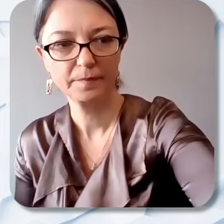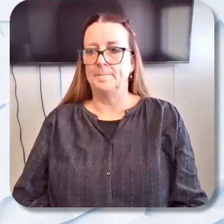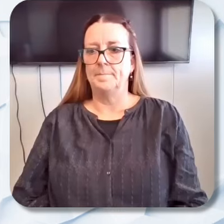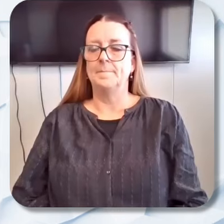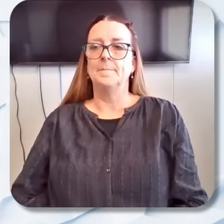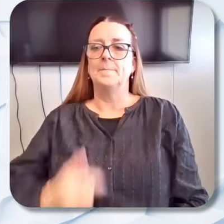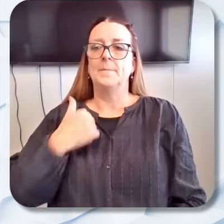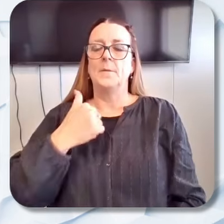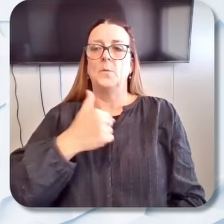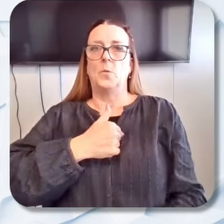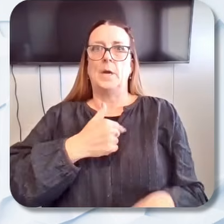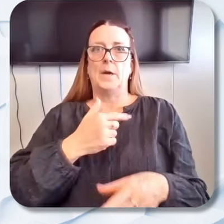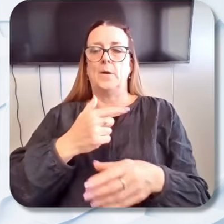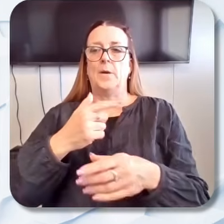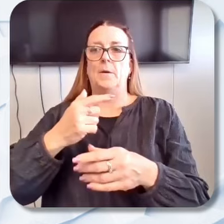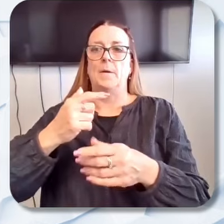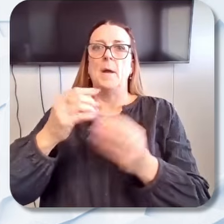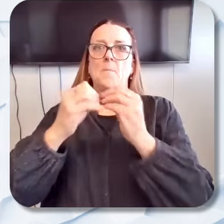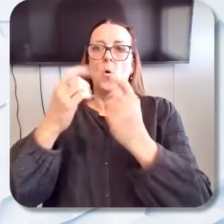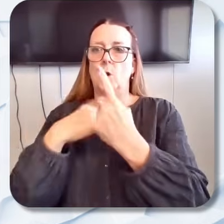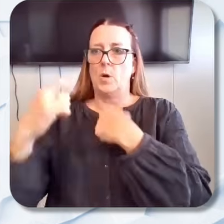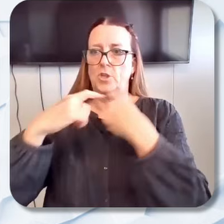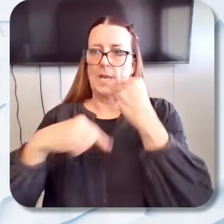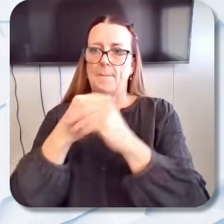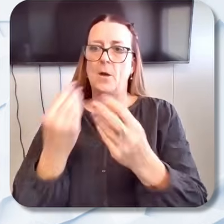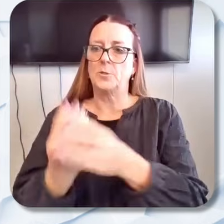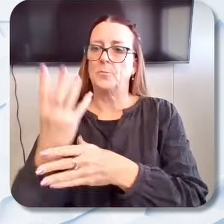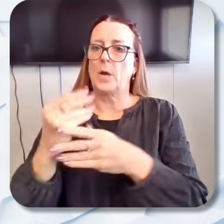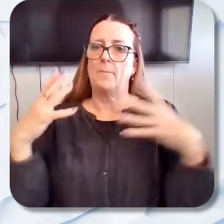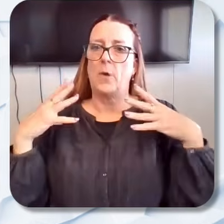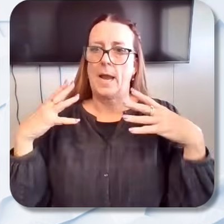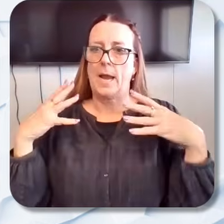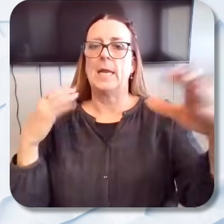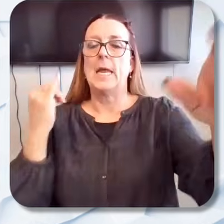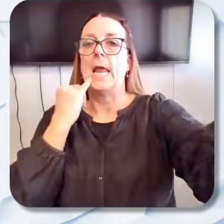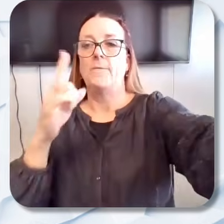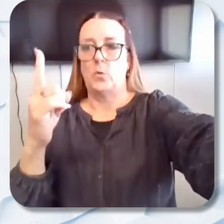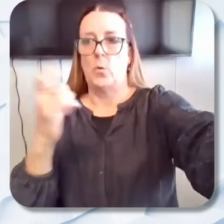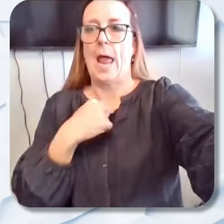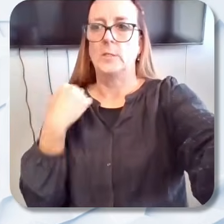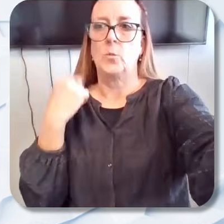So we're getting some spring break questions. We'll definitely put those in the FAQ. So if you ask the spring break question, we see it.